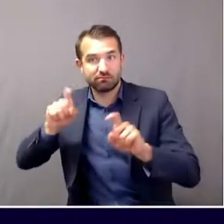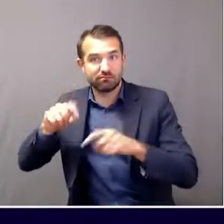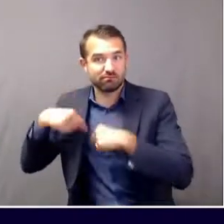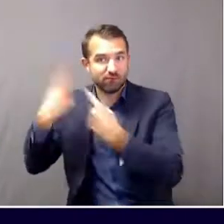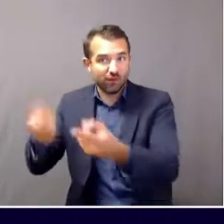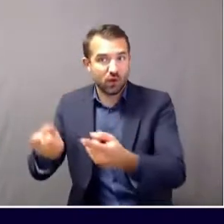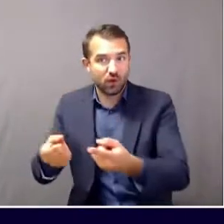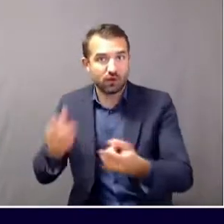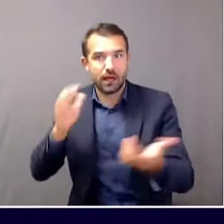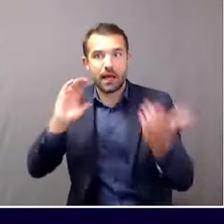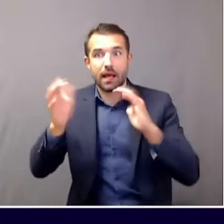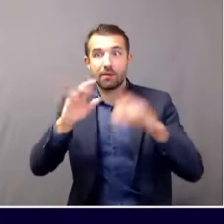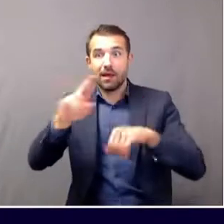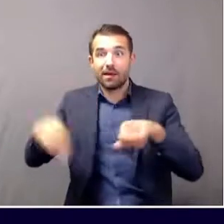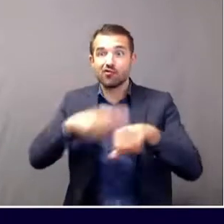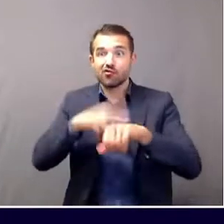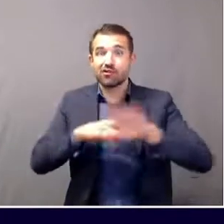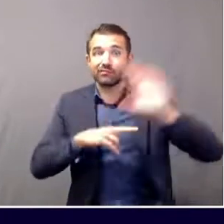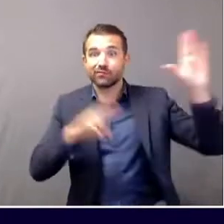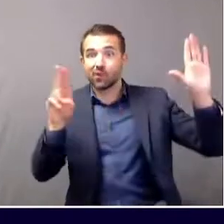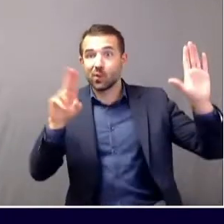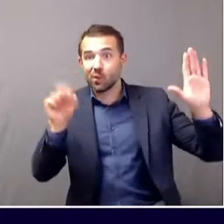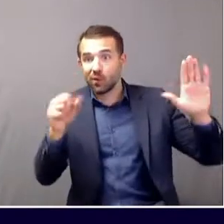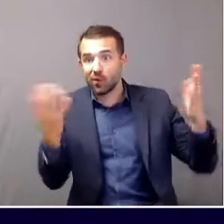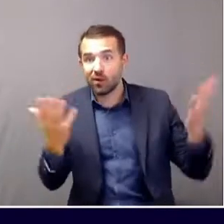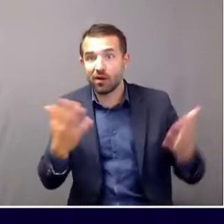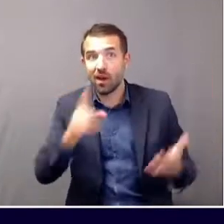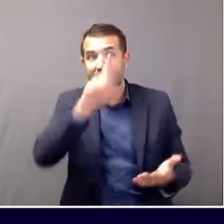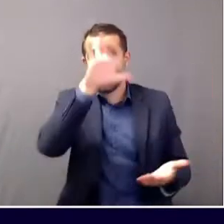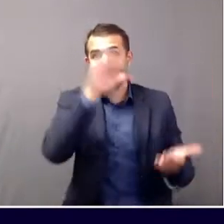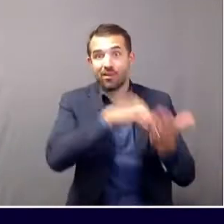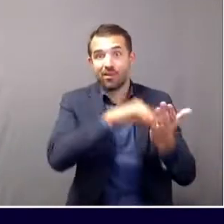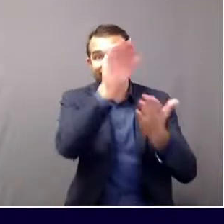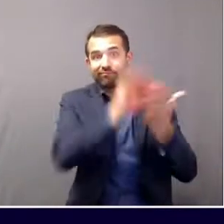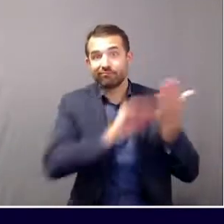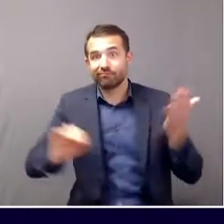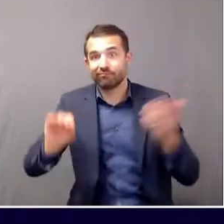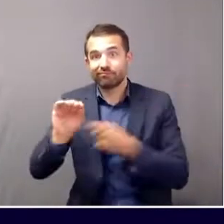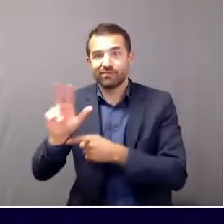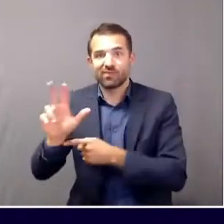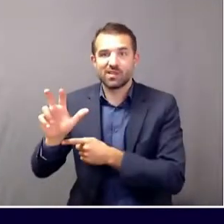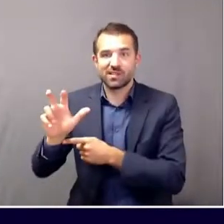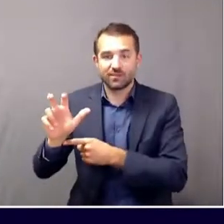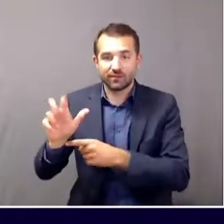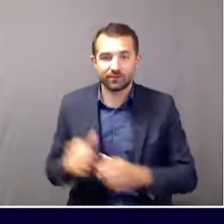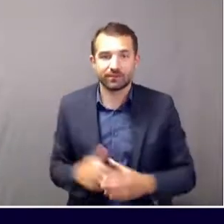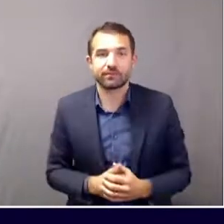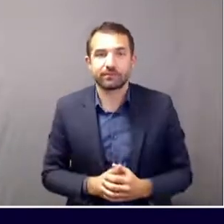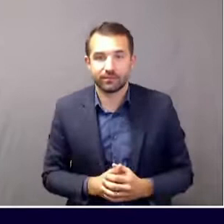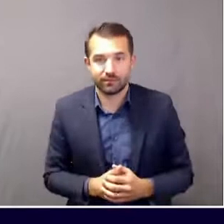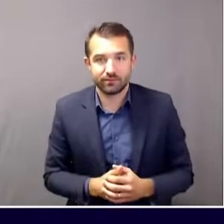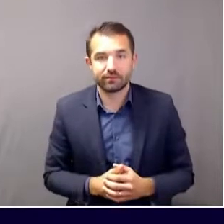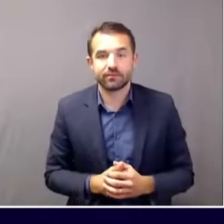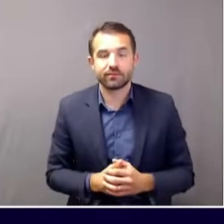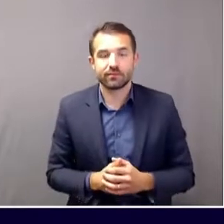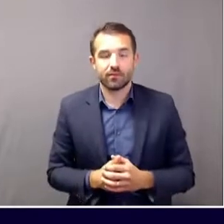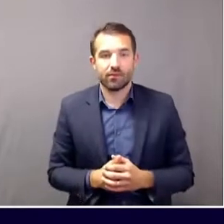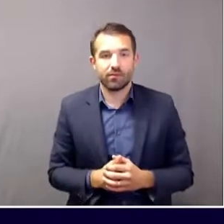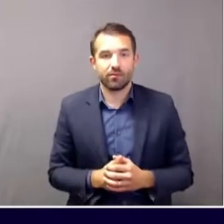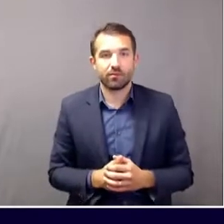volume rate is about three hundred tests for every hundred